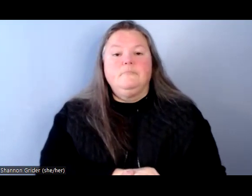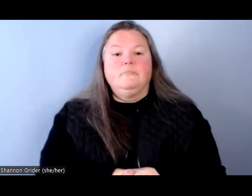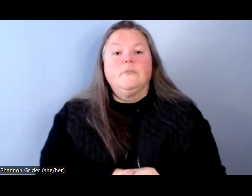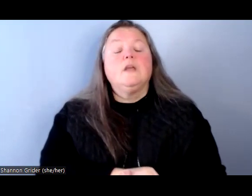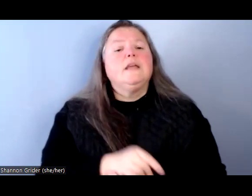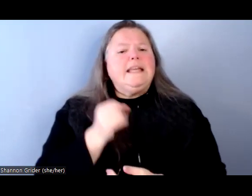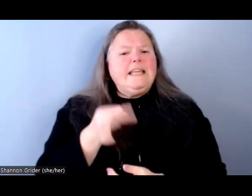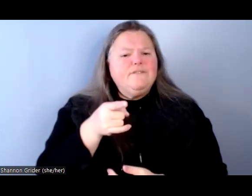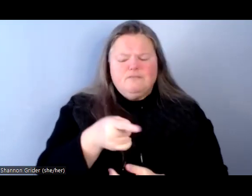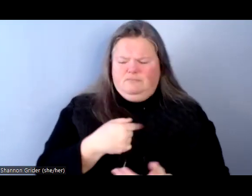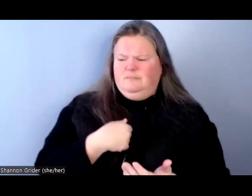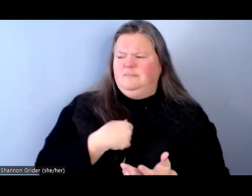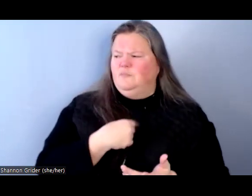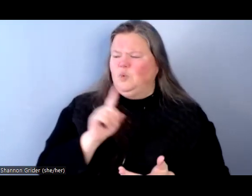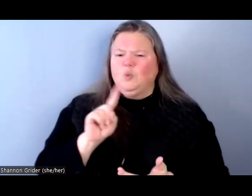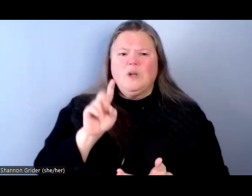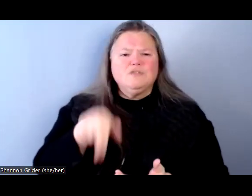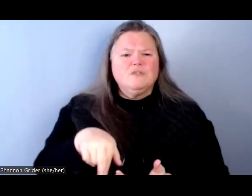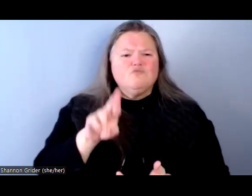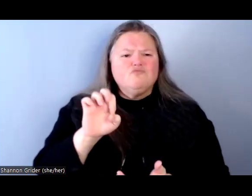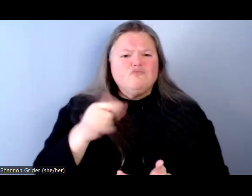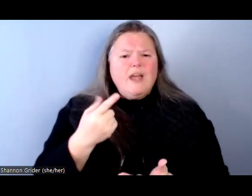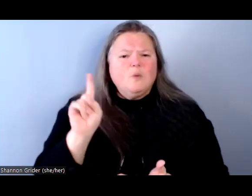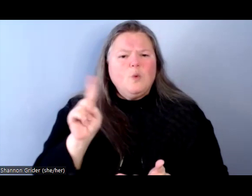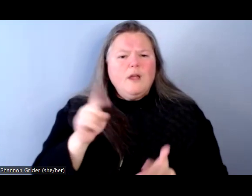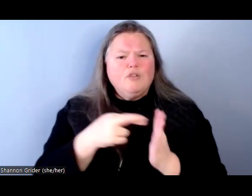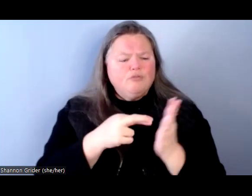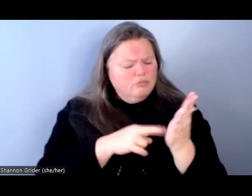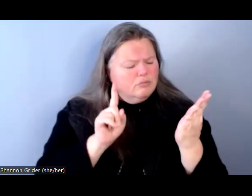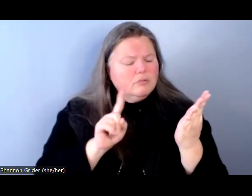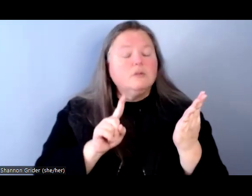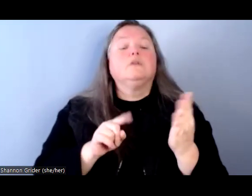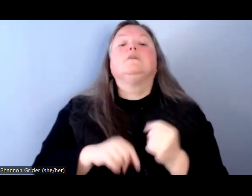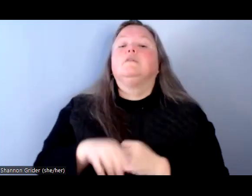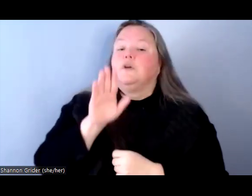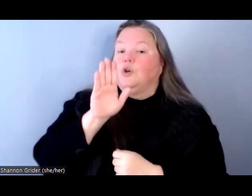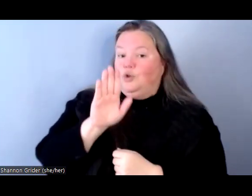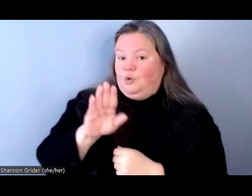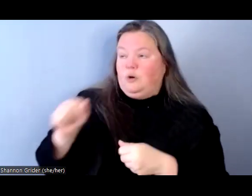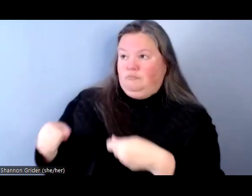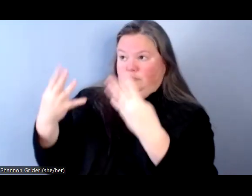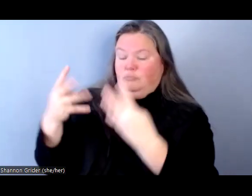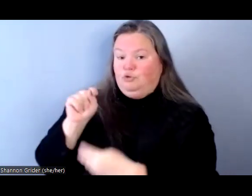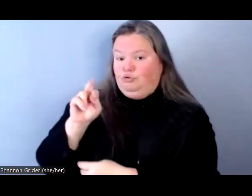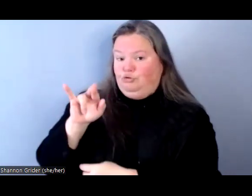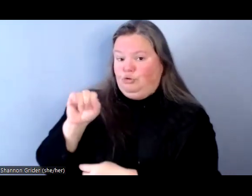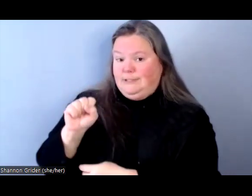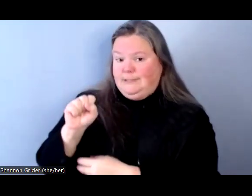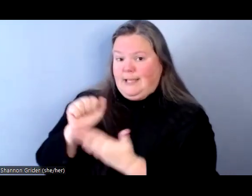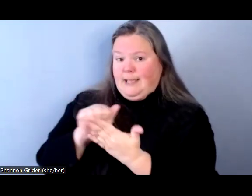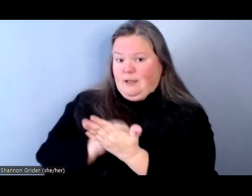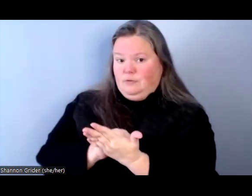You can find the regulation on your TRIS account